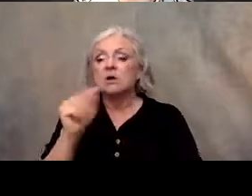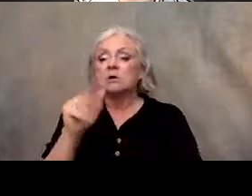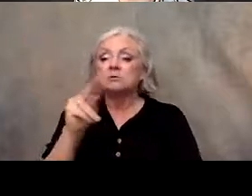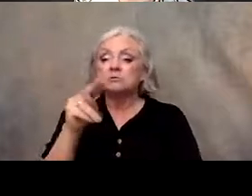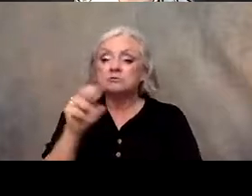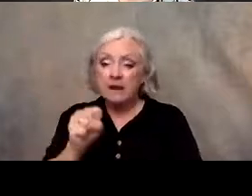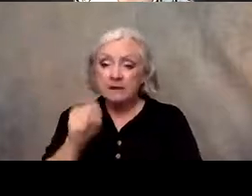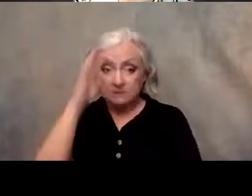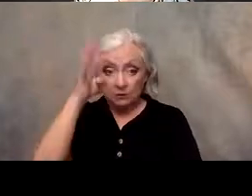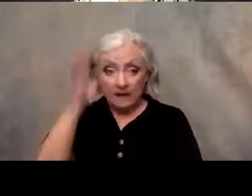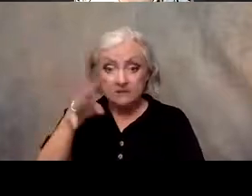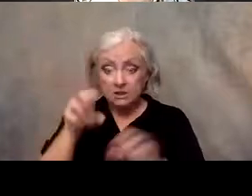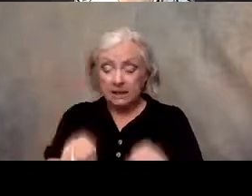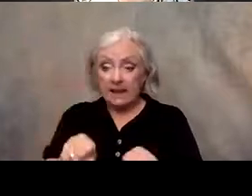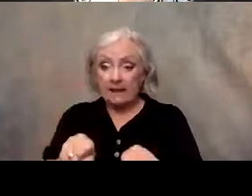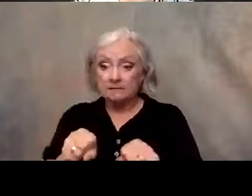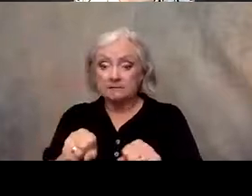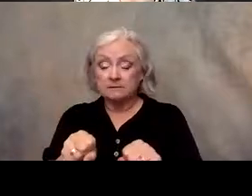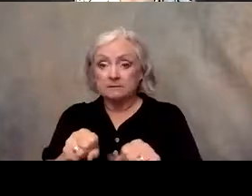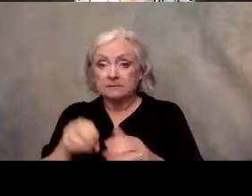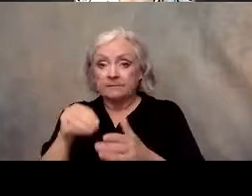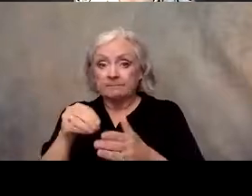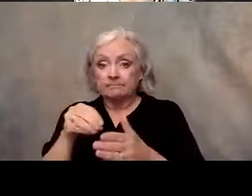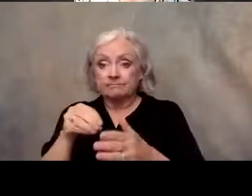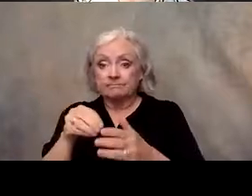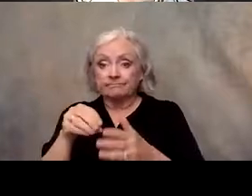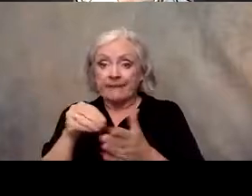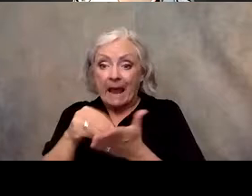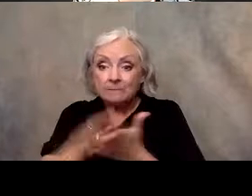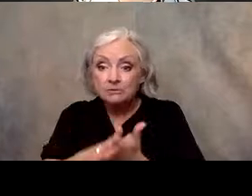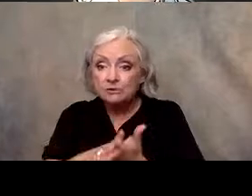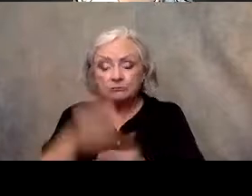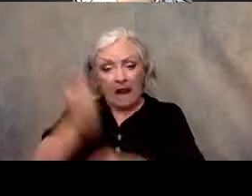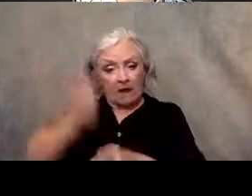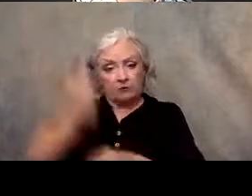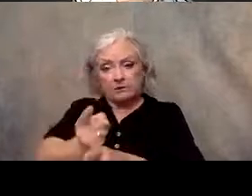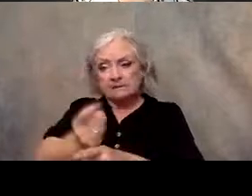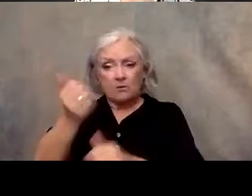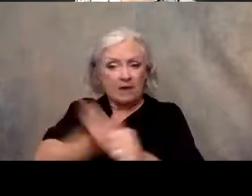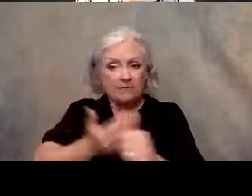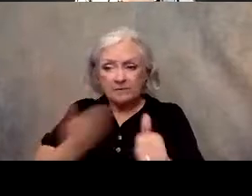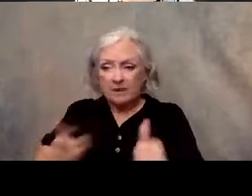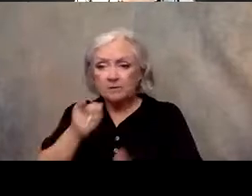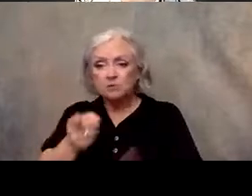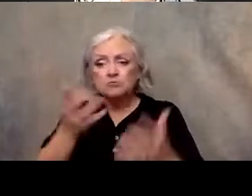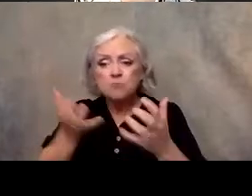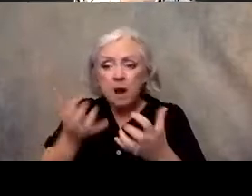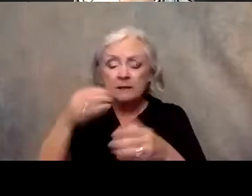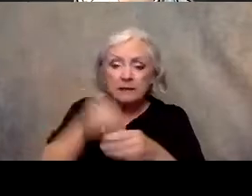so that the tone, the intent, everything that you have worked so hard to put into your audio visual asset is preserved.